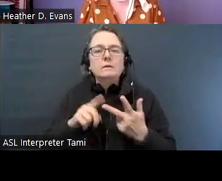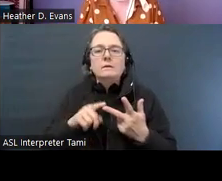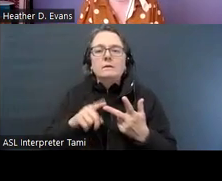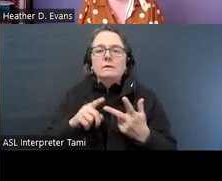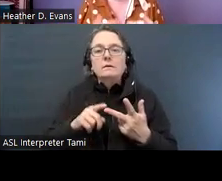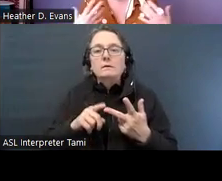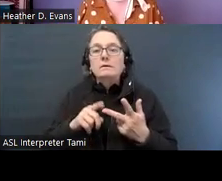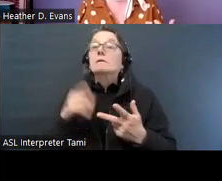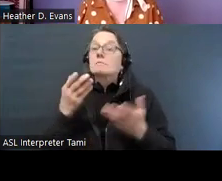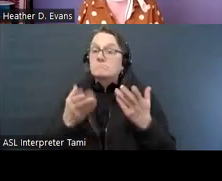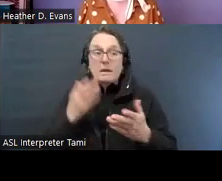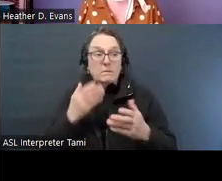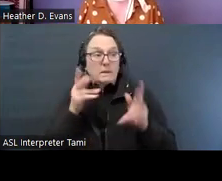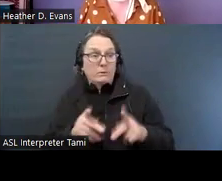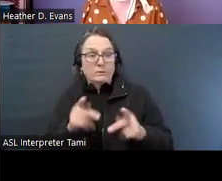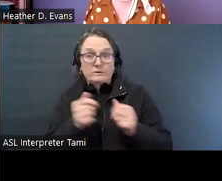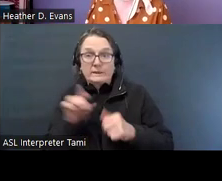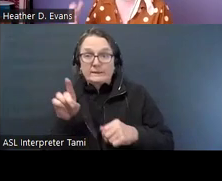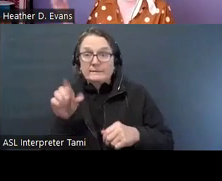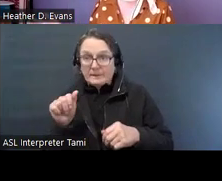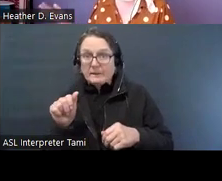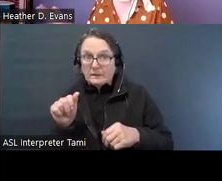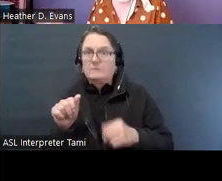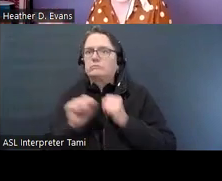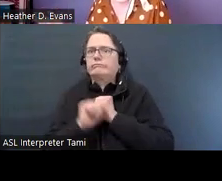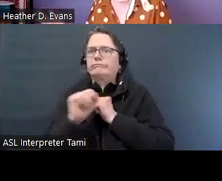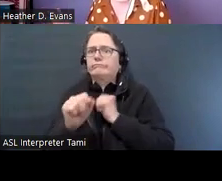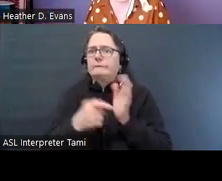That is, time that might be associated with using an interpreter,